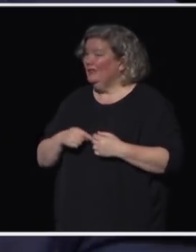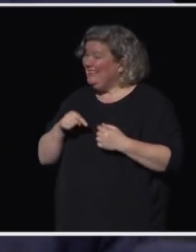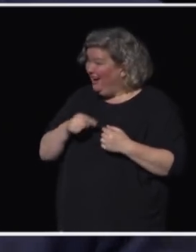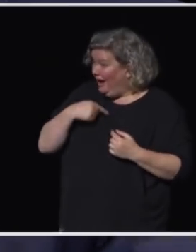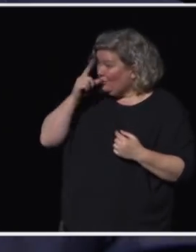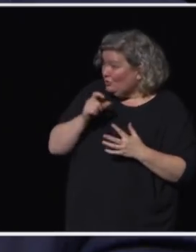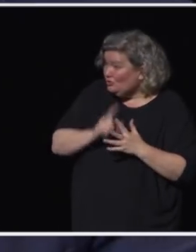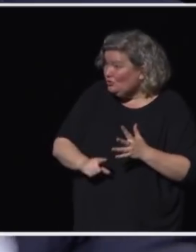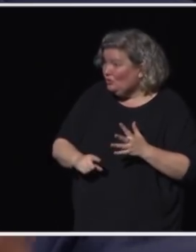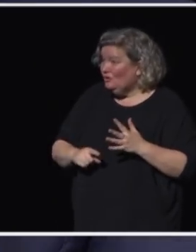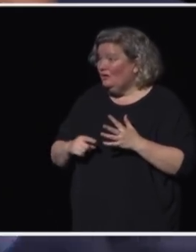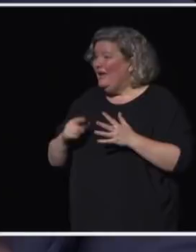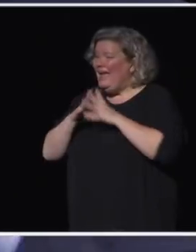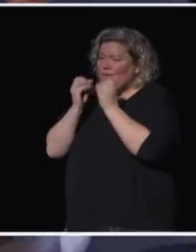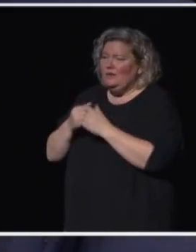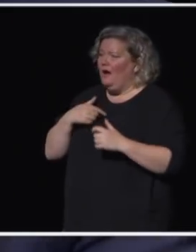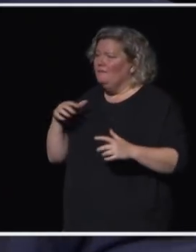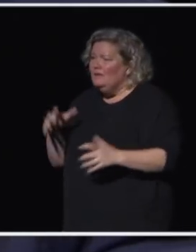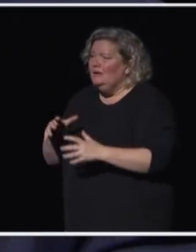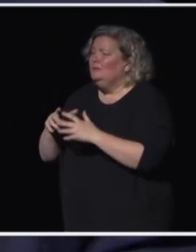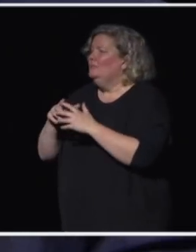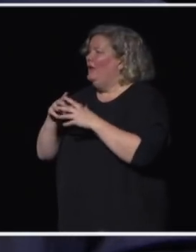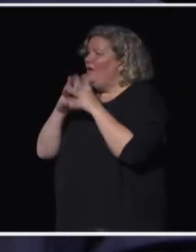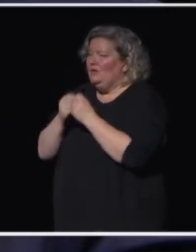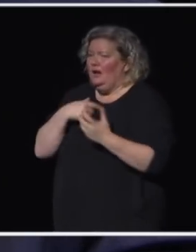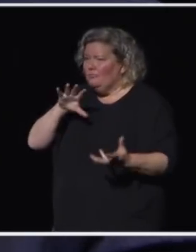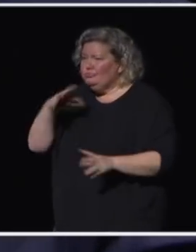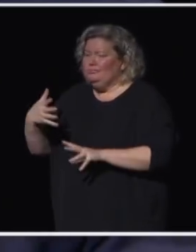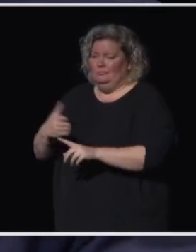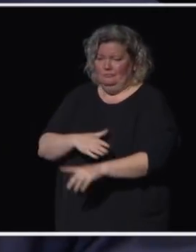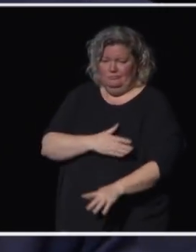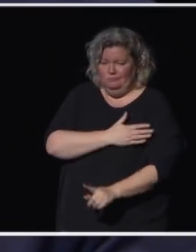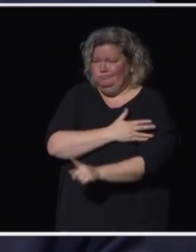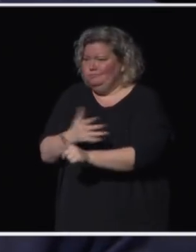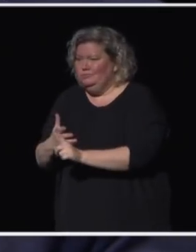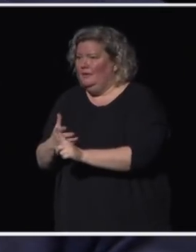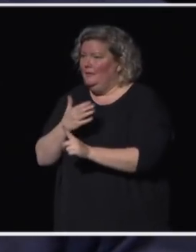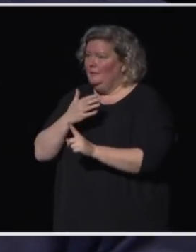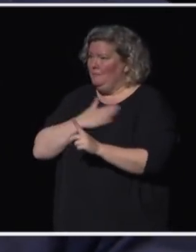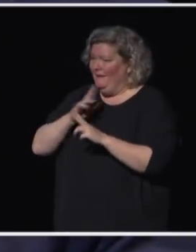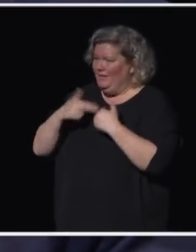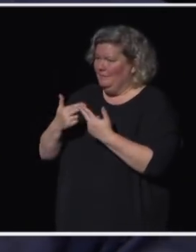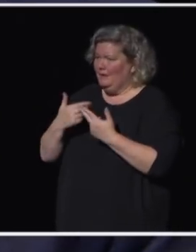For all of the fucking up and screwing up that I had done, like, I wasn't screwing this up which was, like, a revelation.